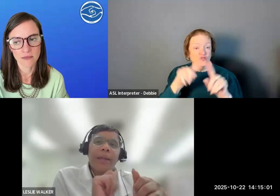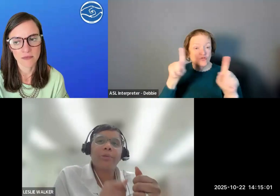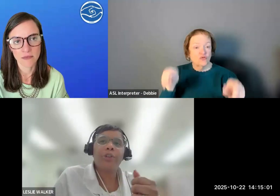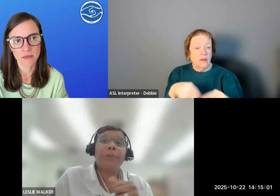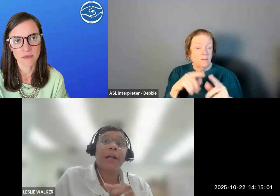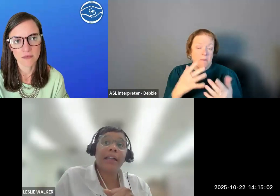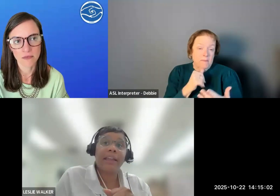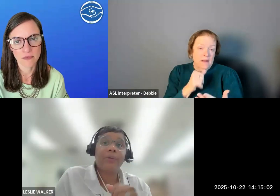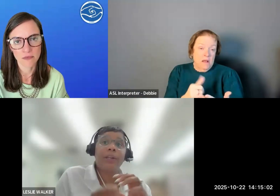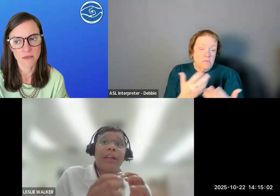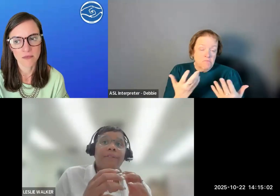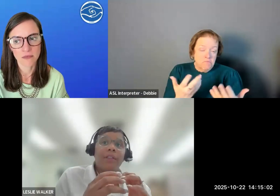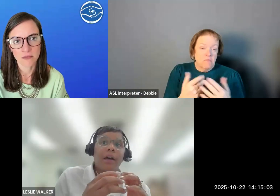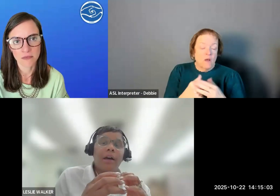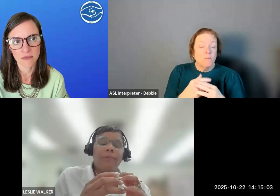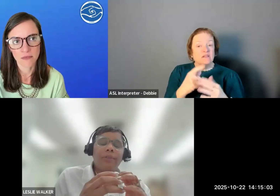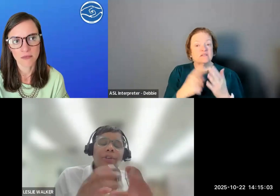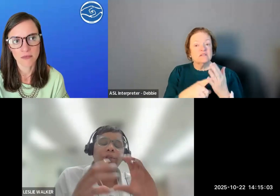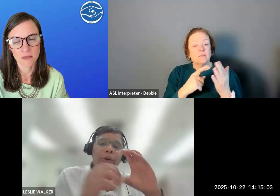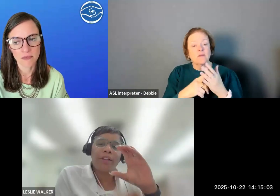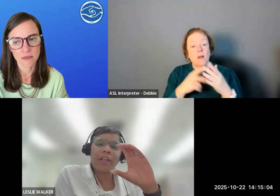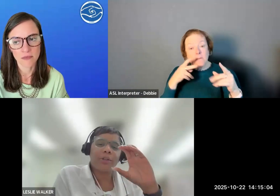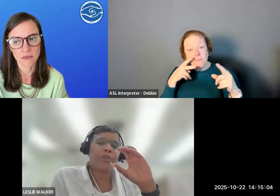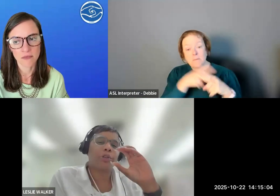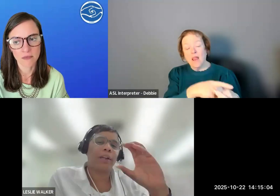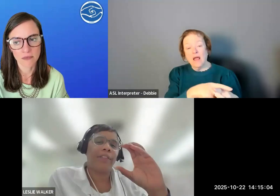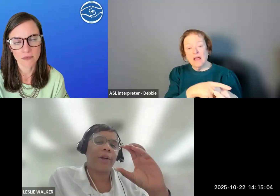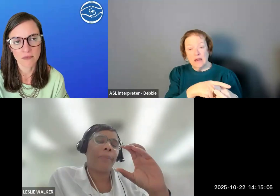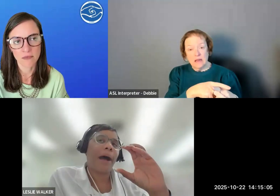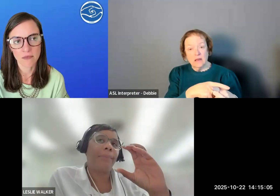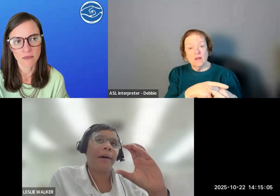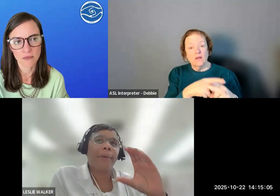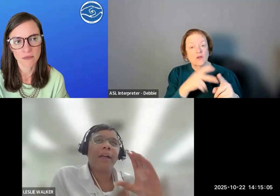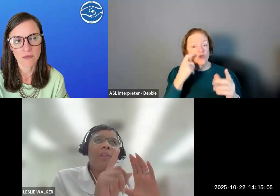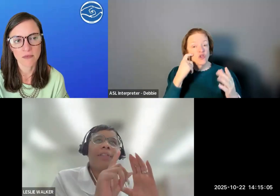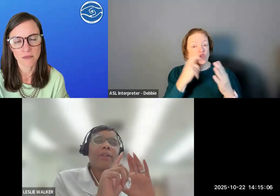sometimes when you plug it in, we have, you'll notice a little screen that'll pop up.